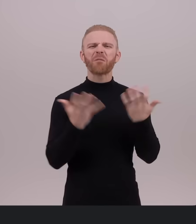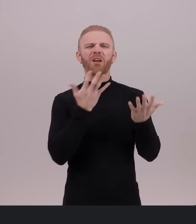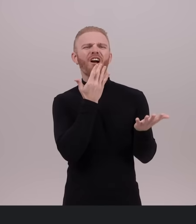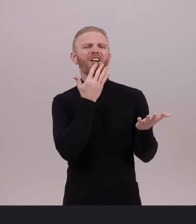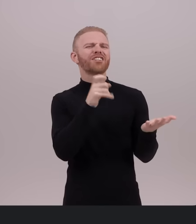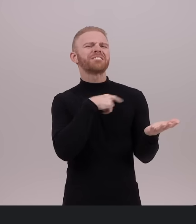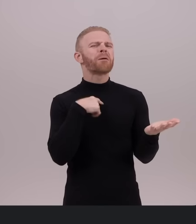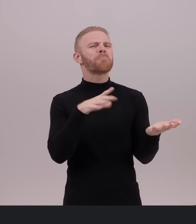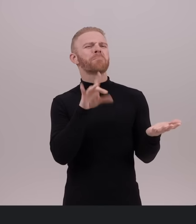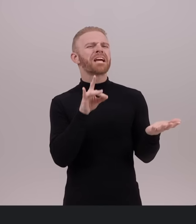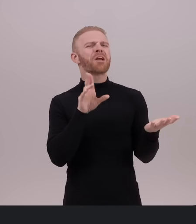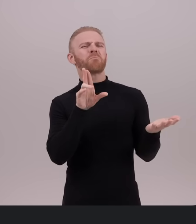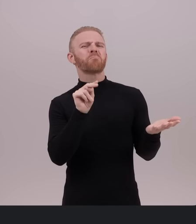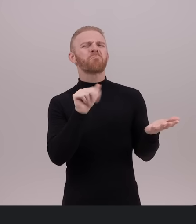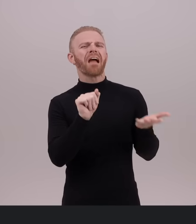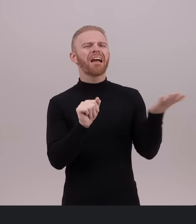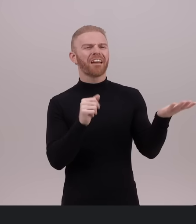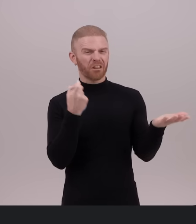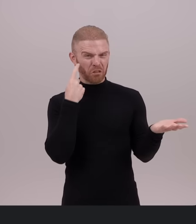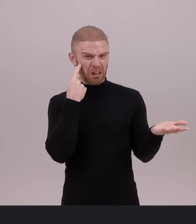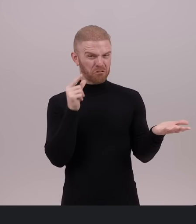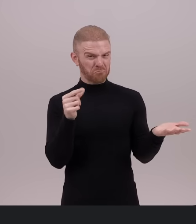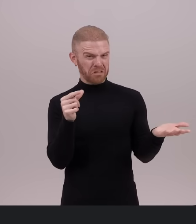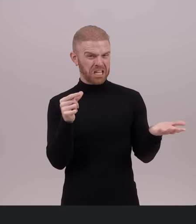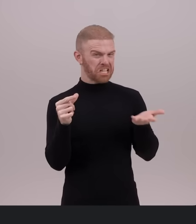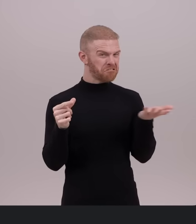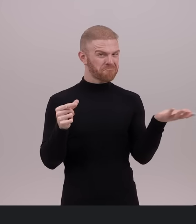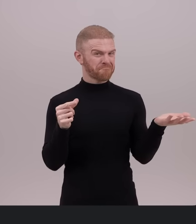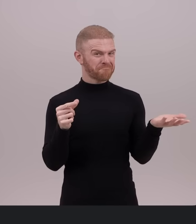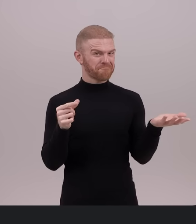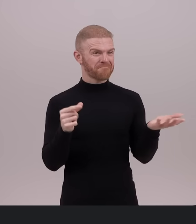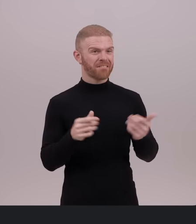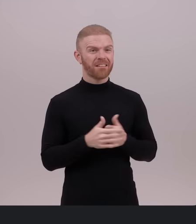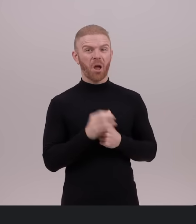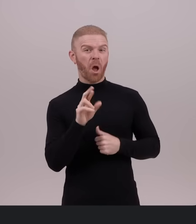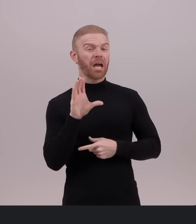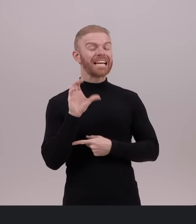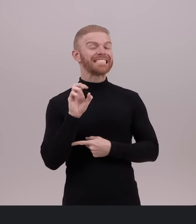What do you think about this green or cerulean?